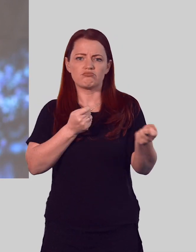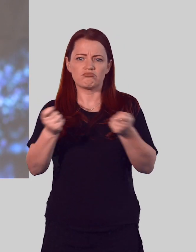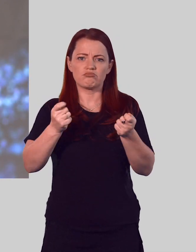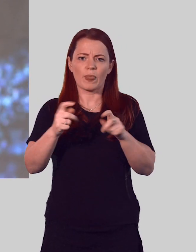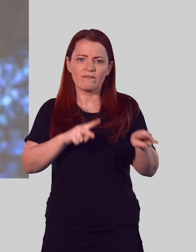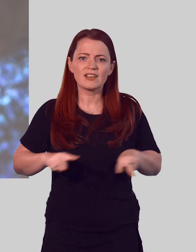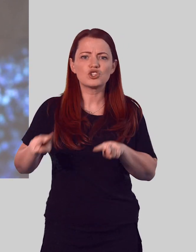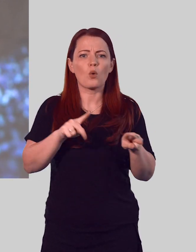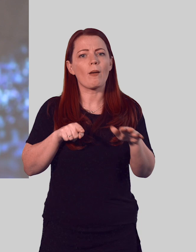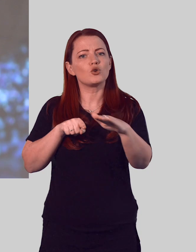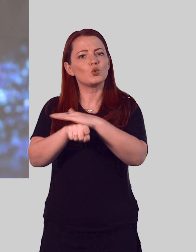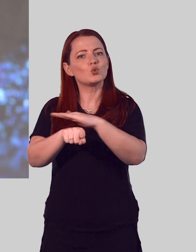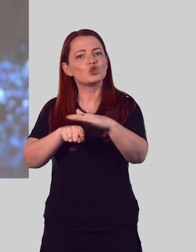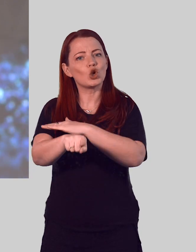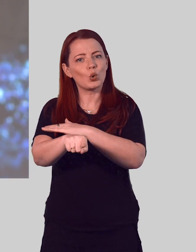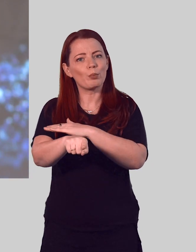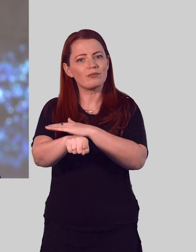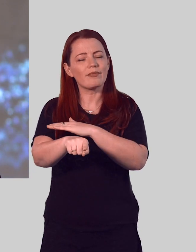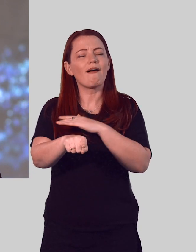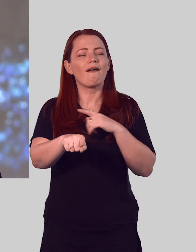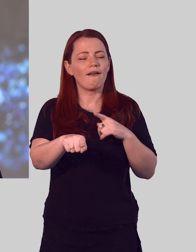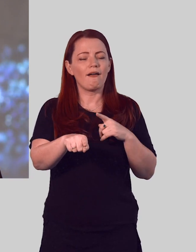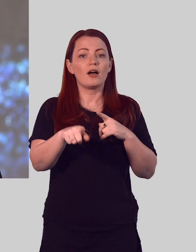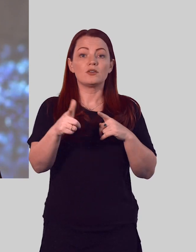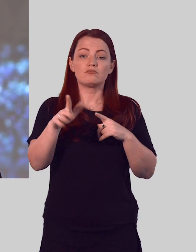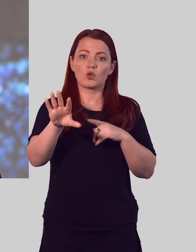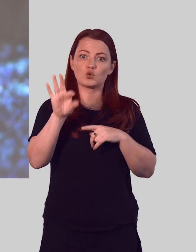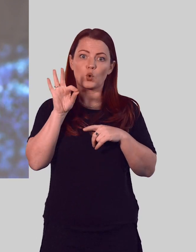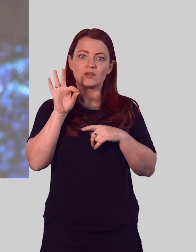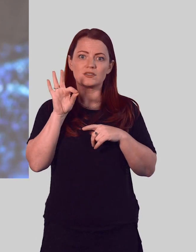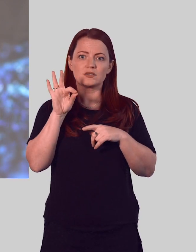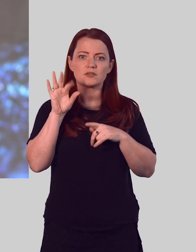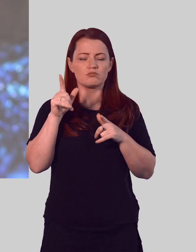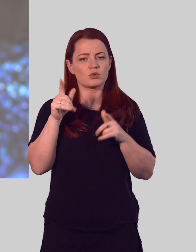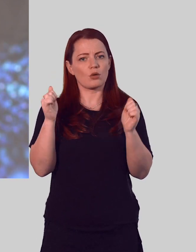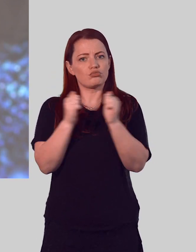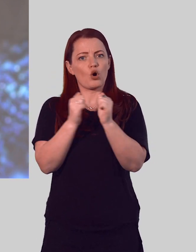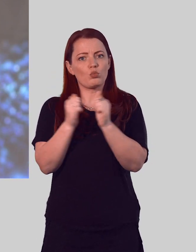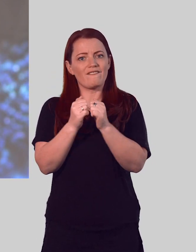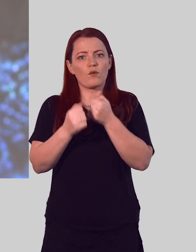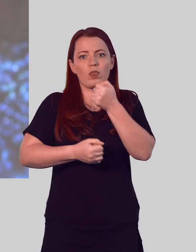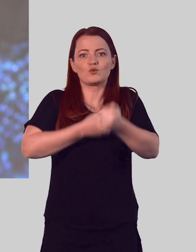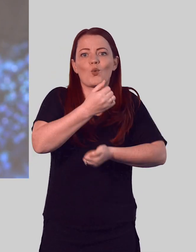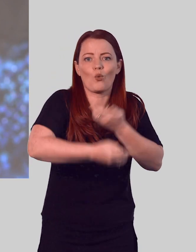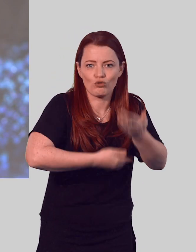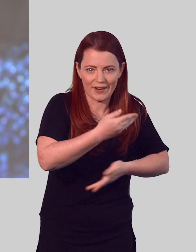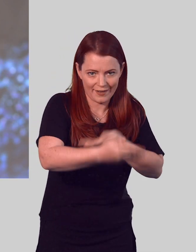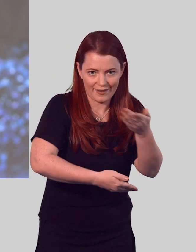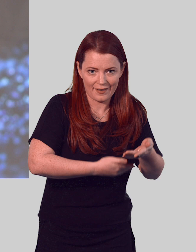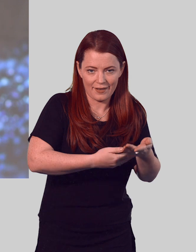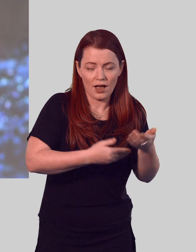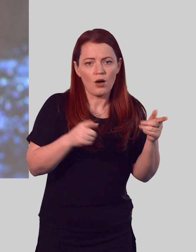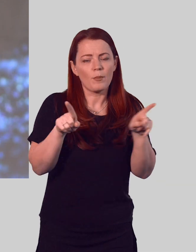YouTube. So the choice of digital platform was both appropriate to the story I was telling as well as for the audience